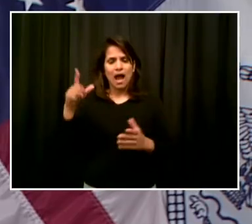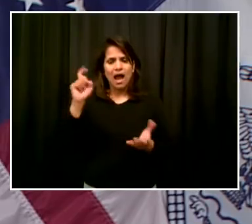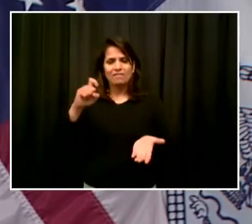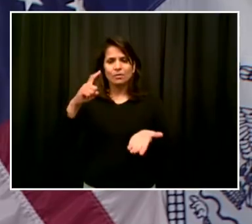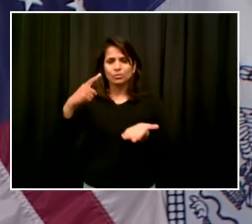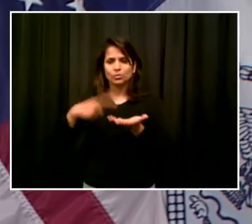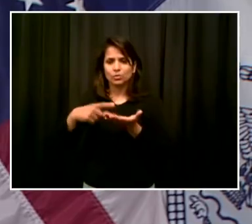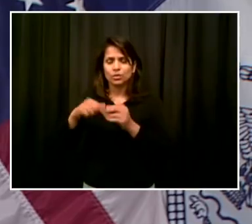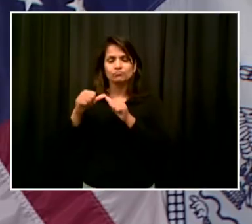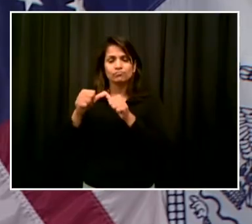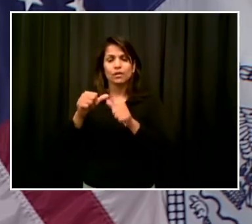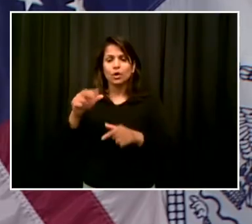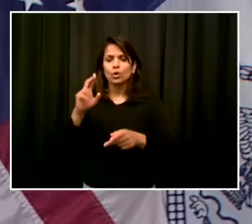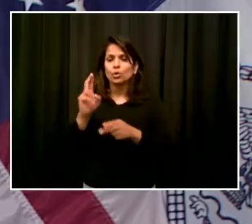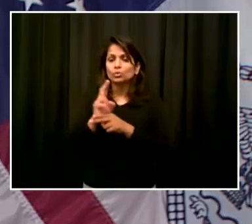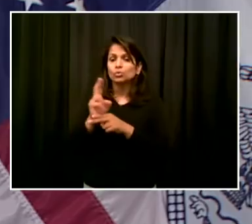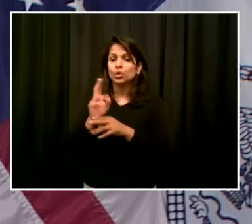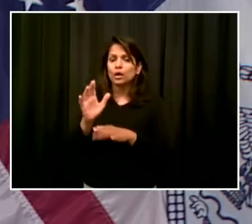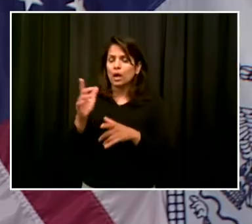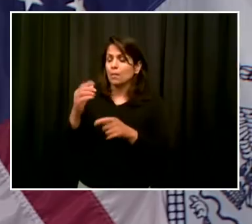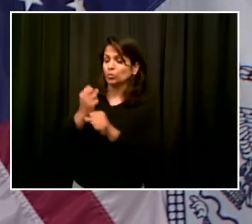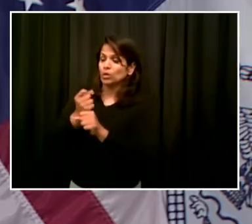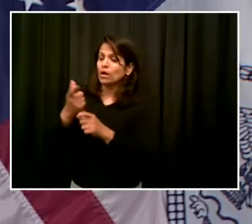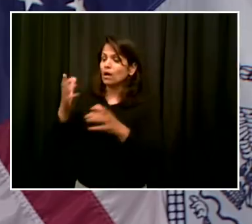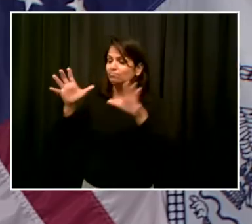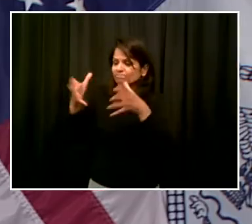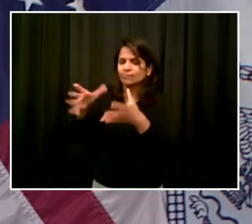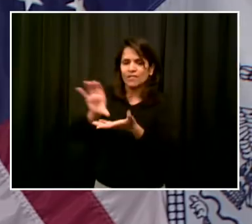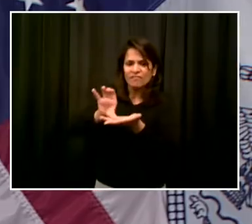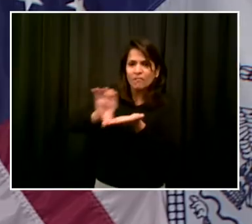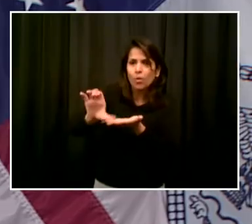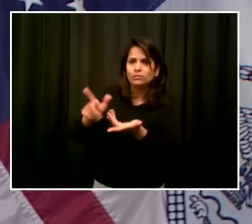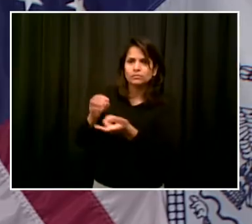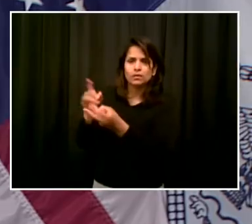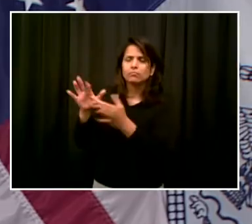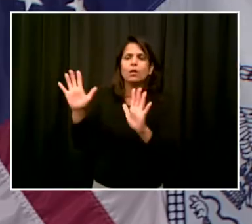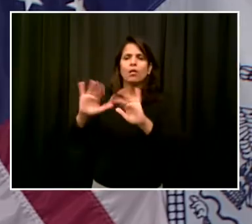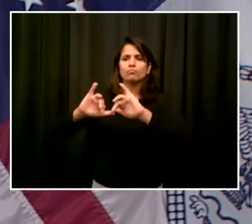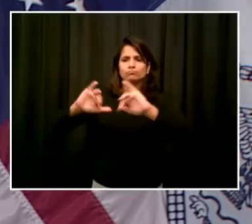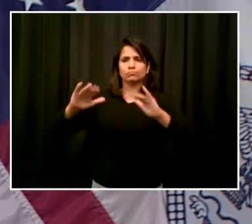THE QUESTION OF CONSTANTLY REDUCING E THUSE OF FORCE. I